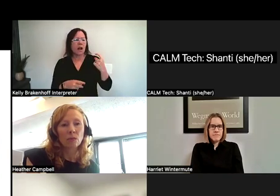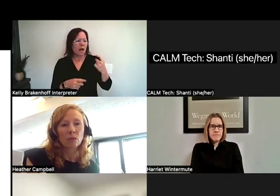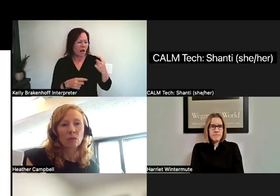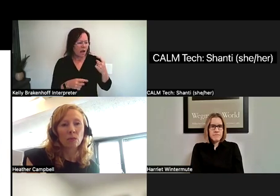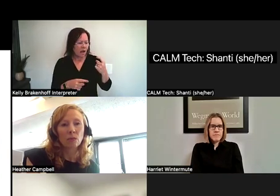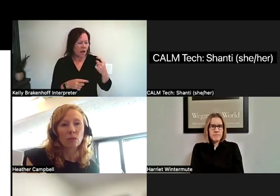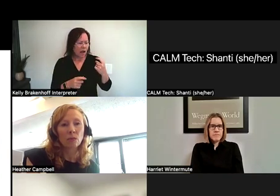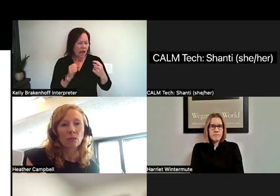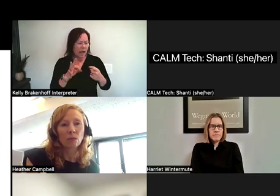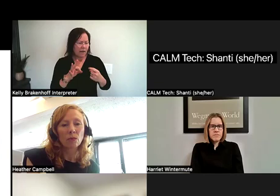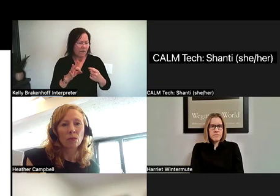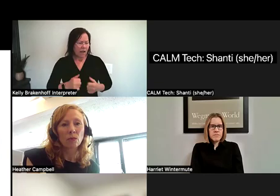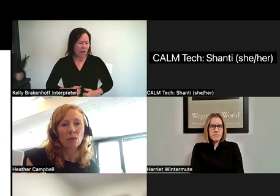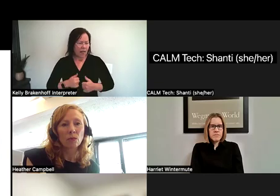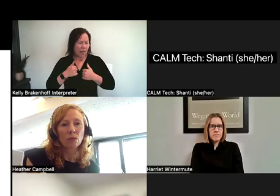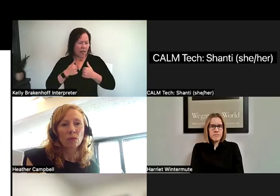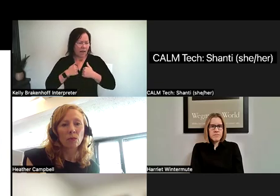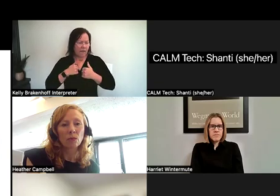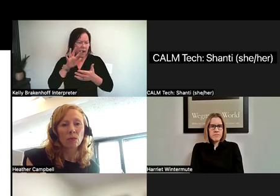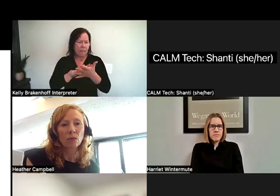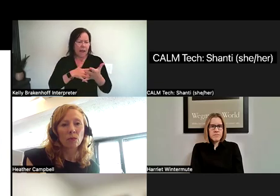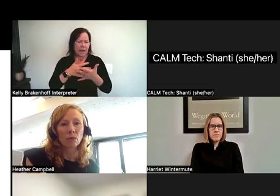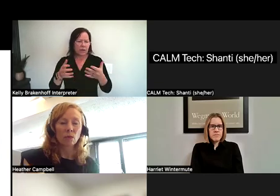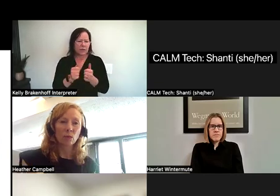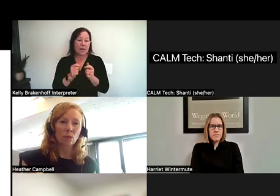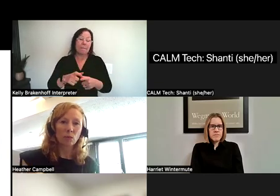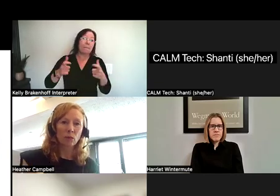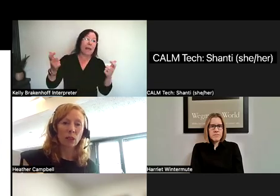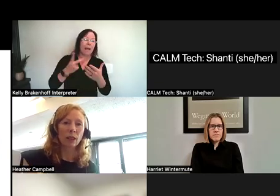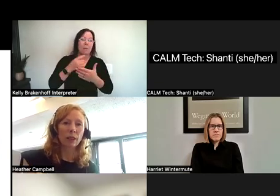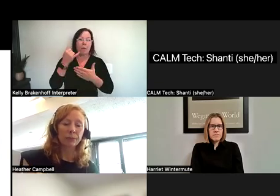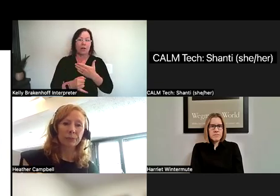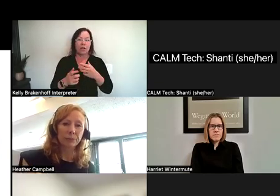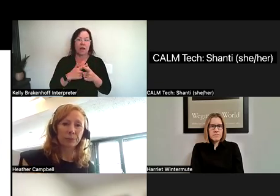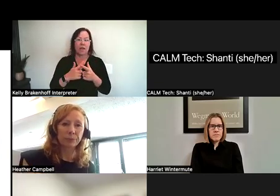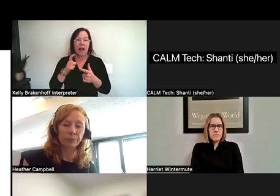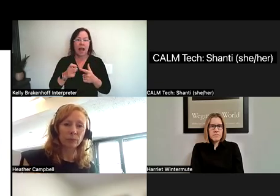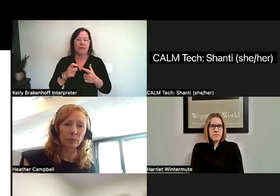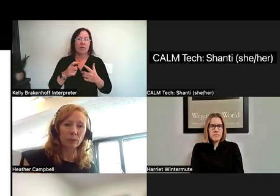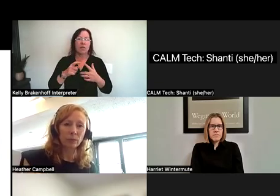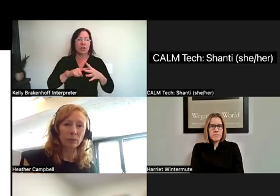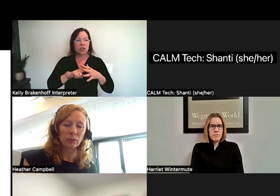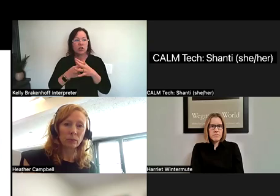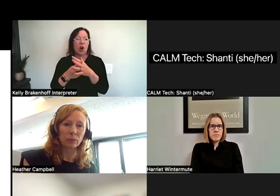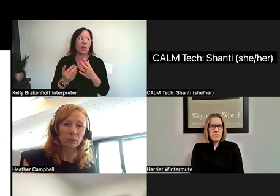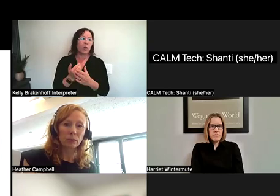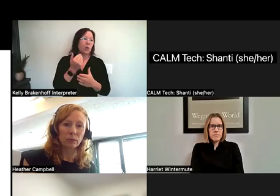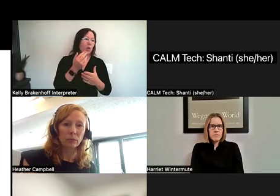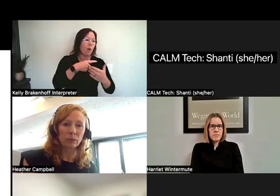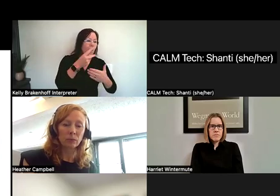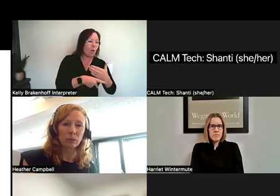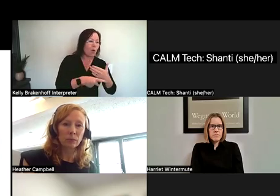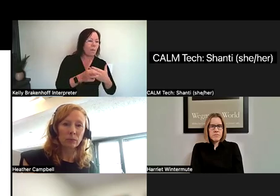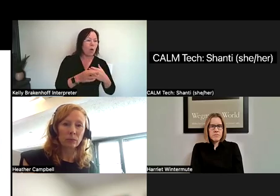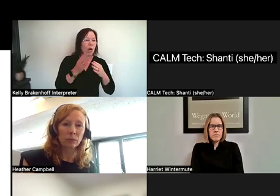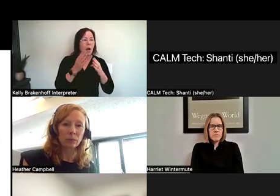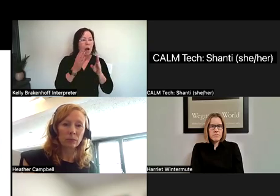living matrix for things like big projects. Things that -- can be integrated with other